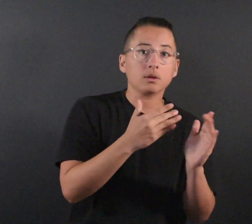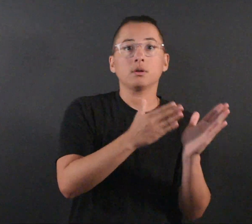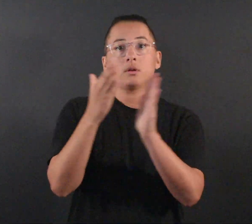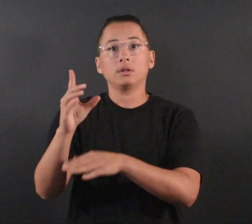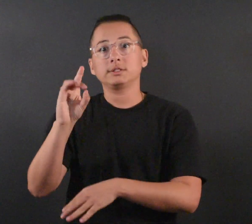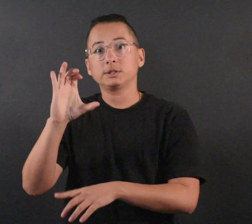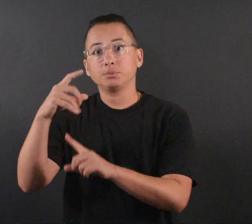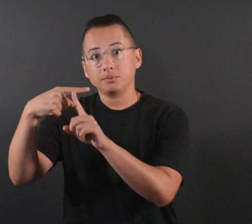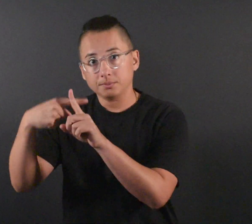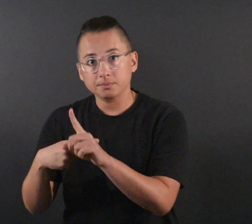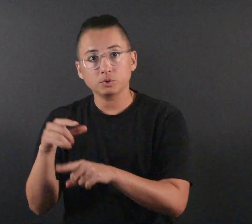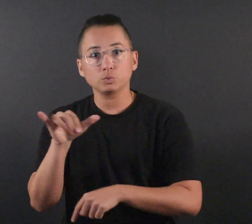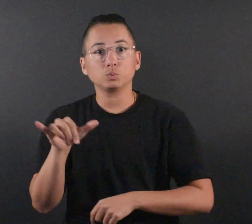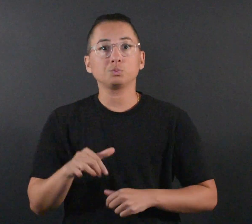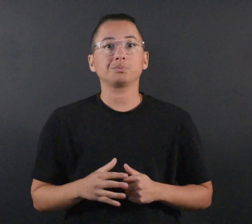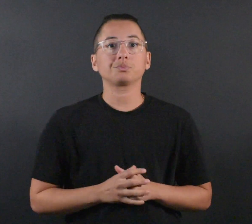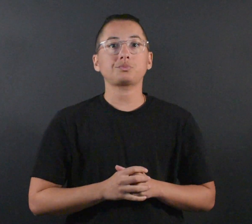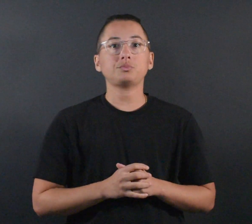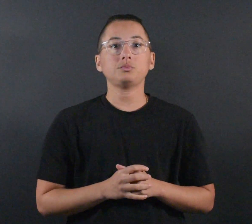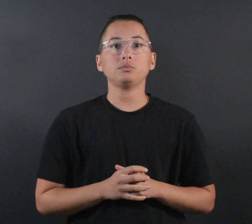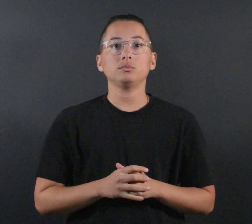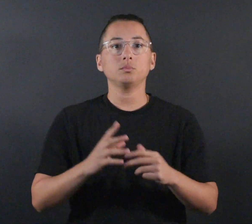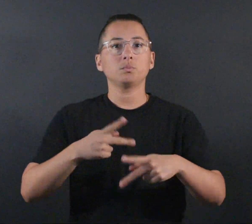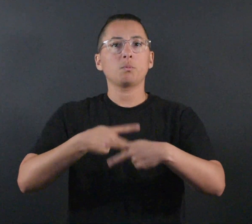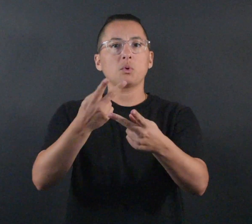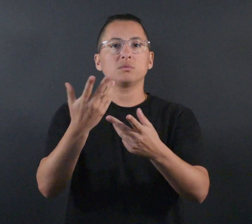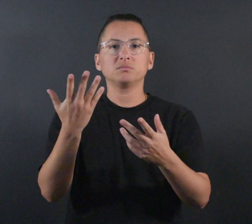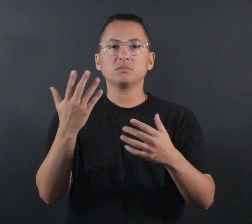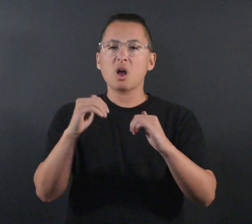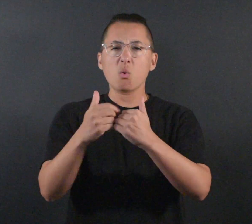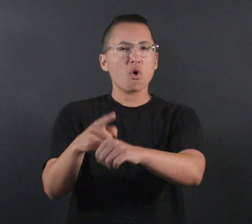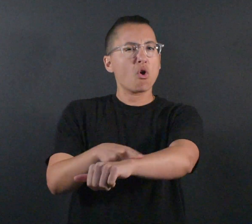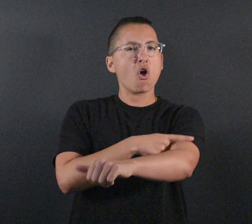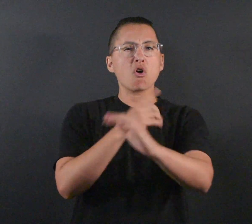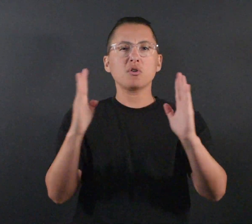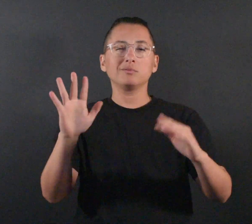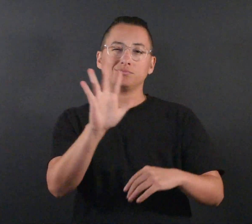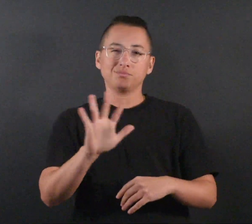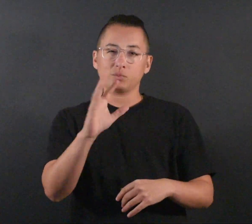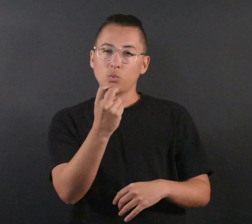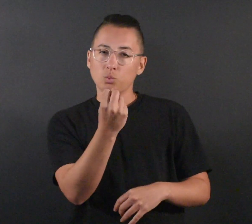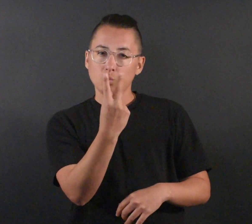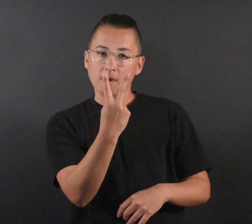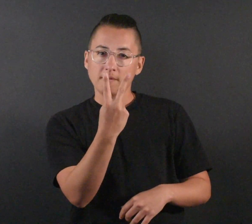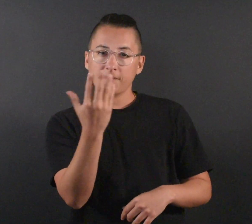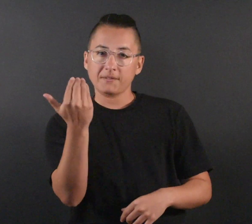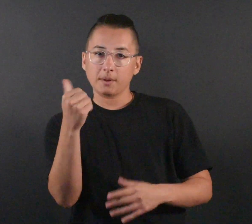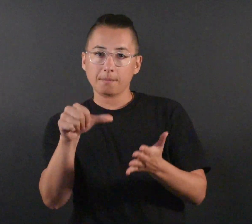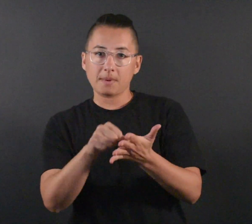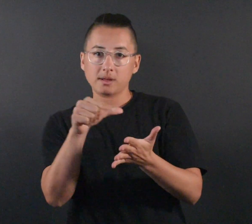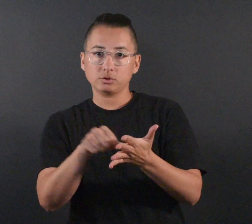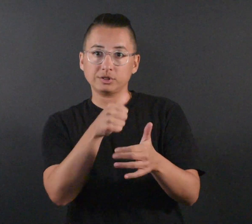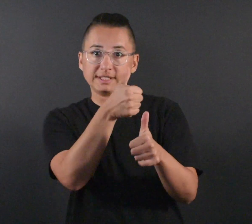and/or December. Proposals are generally 12-15 pages in length,